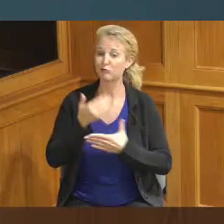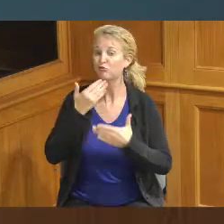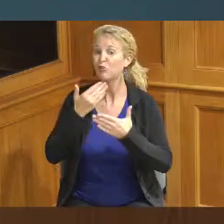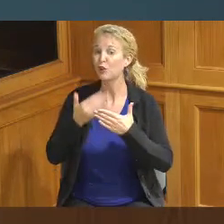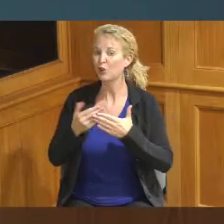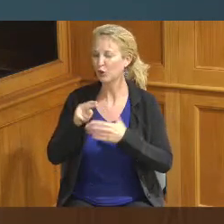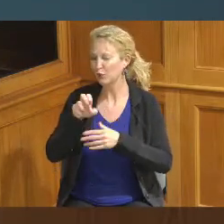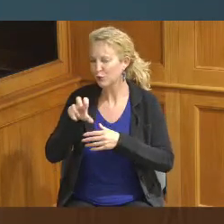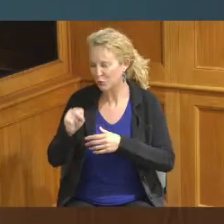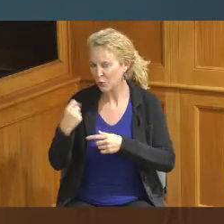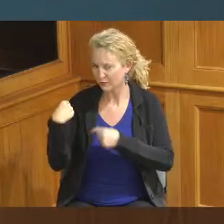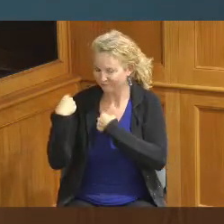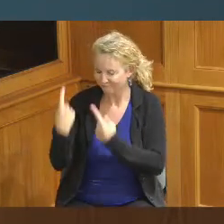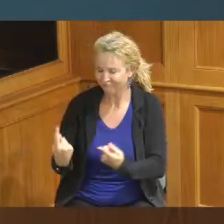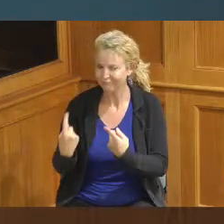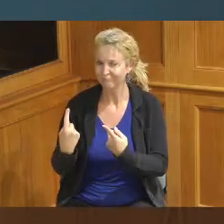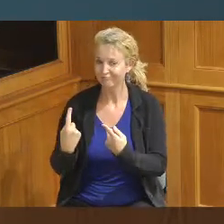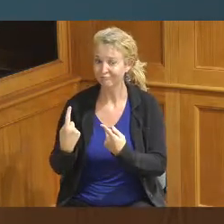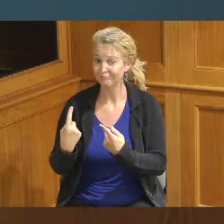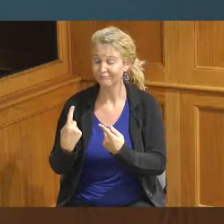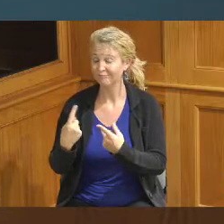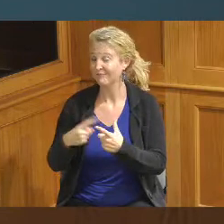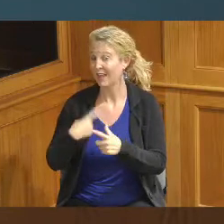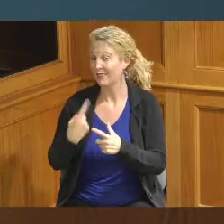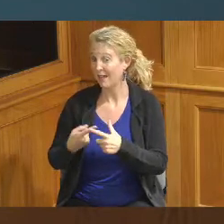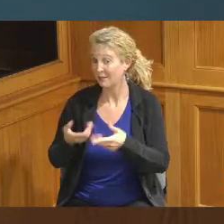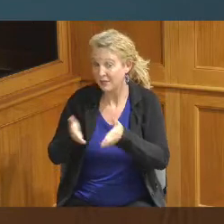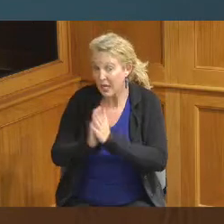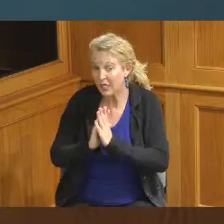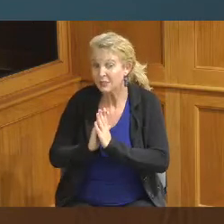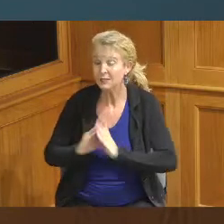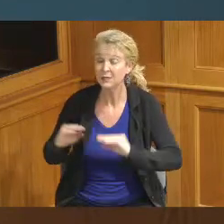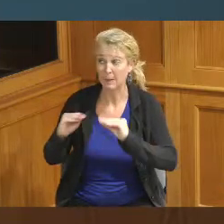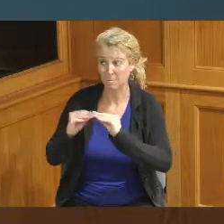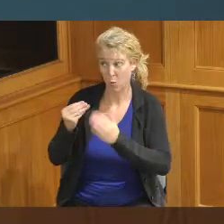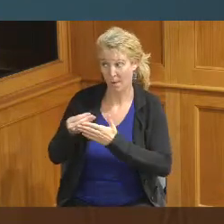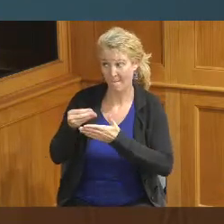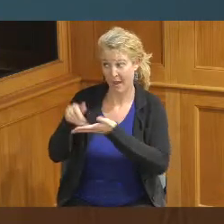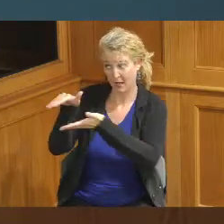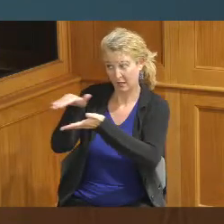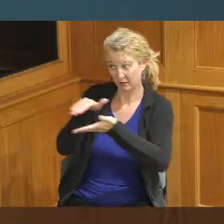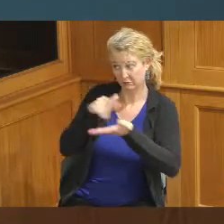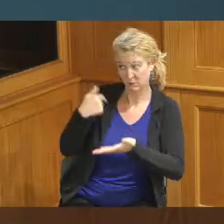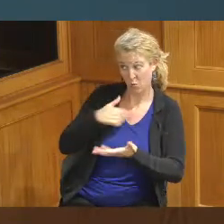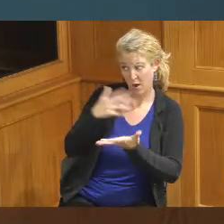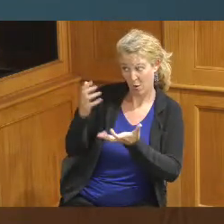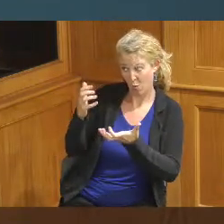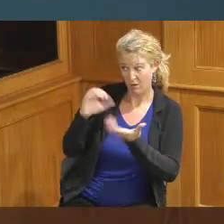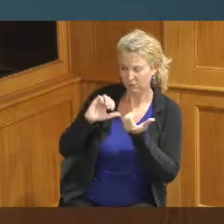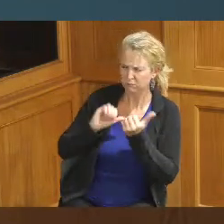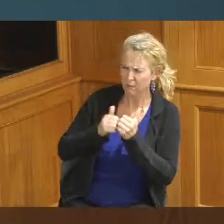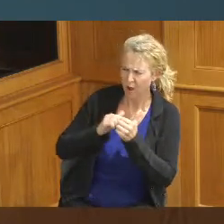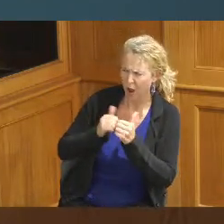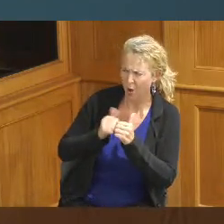able to do here and then how can we get more money back here for some of the initiatives that we've